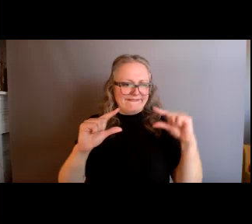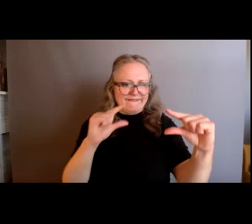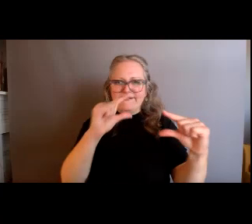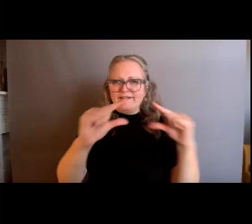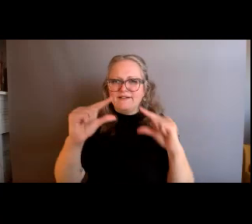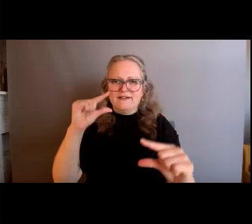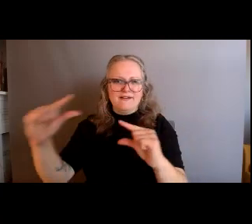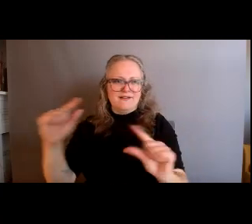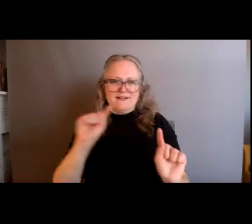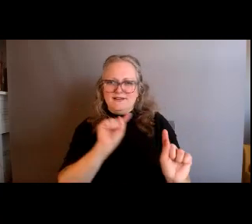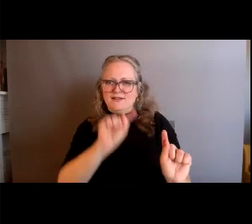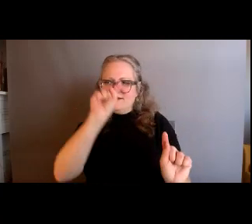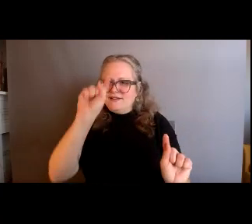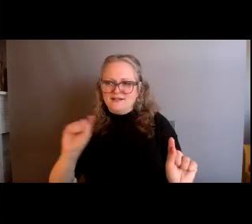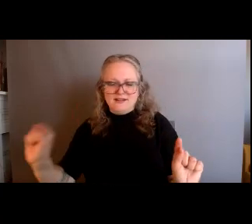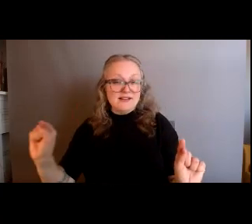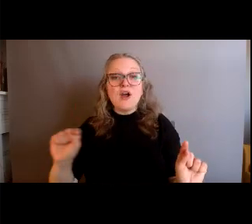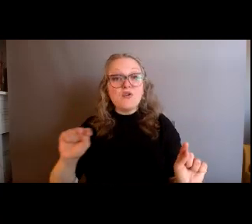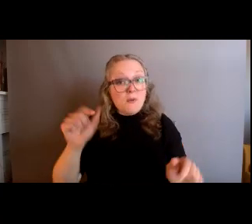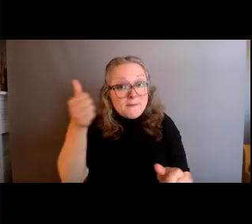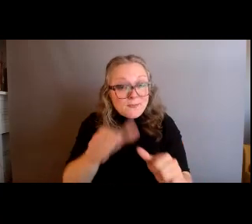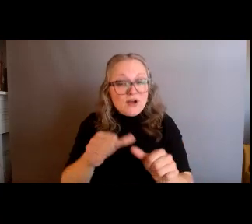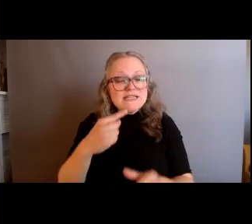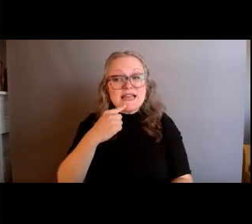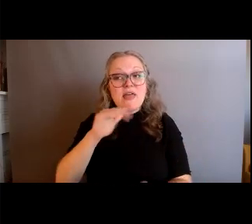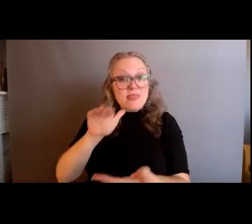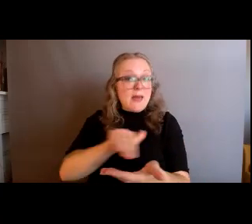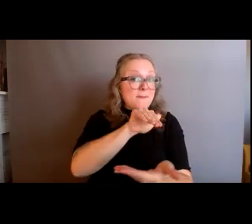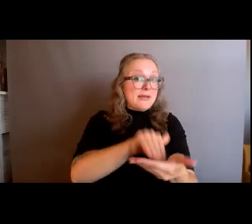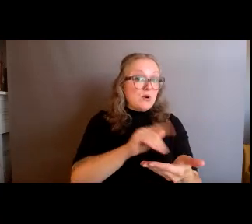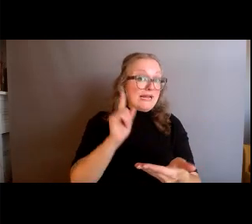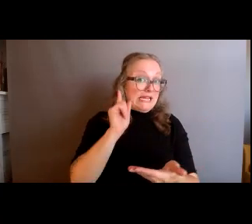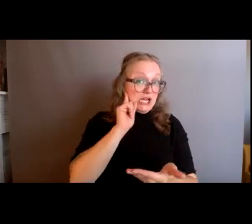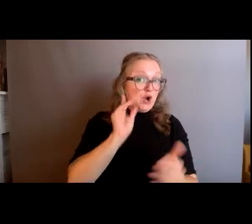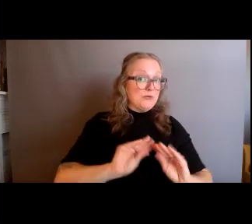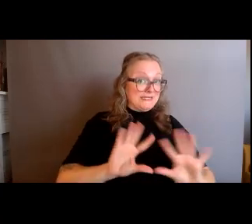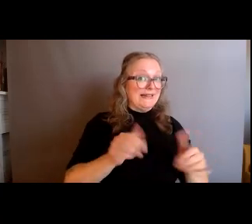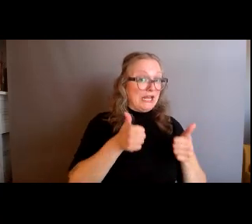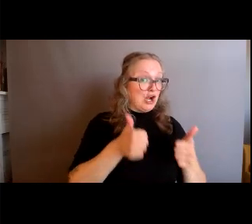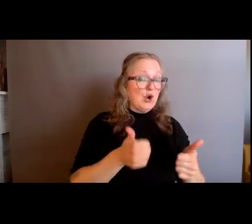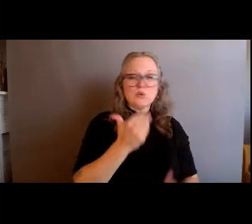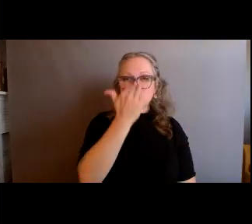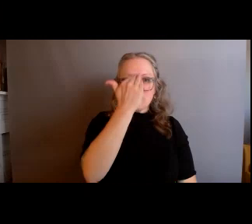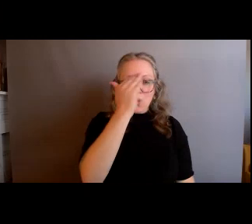That means, remember I said the the middle ear was clear, so we know there's no conductive loss.